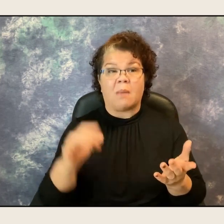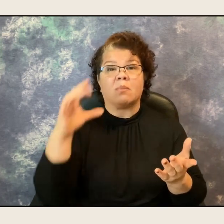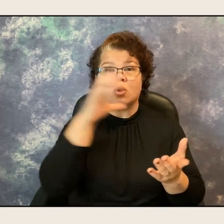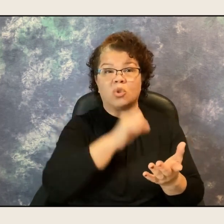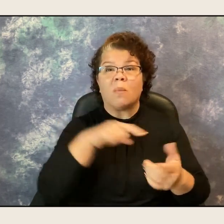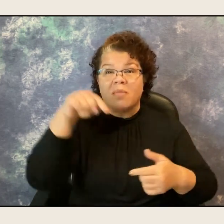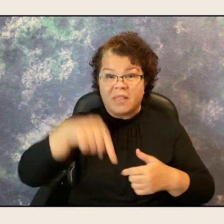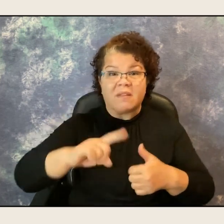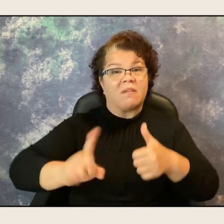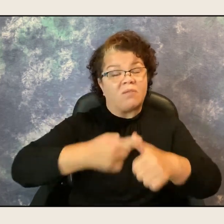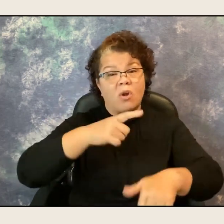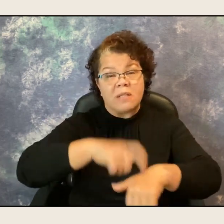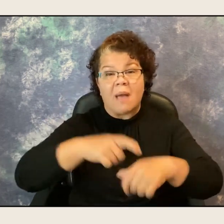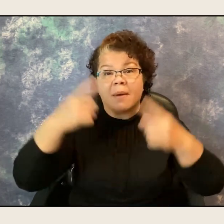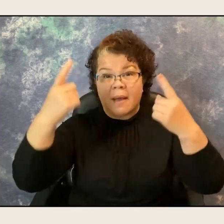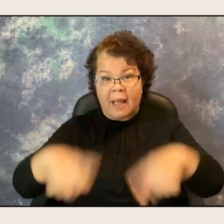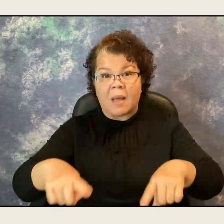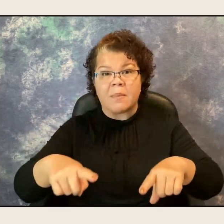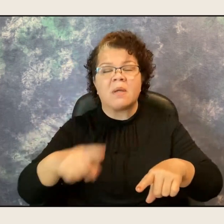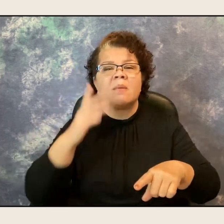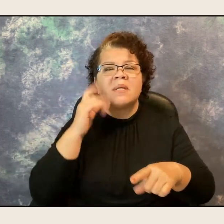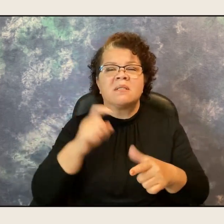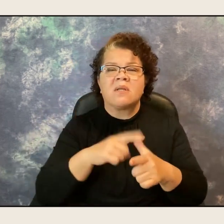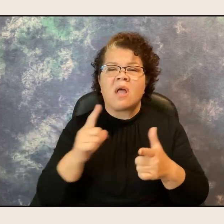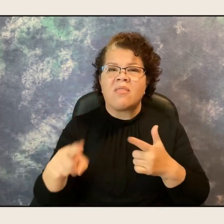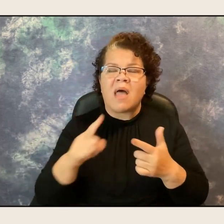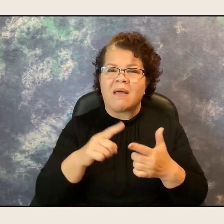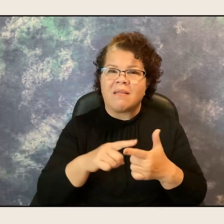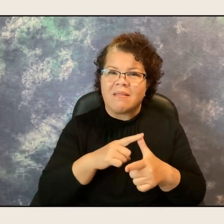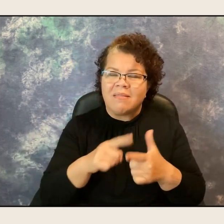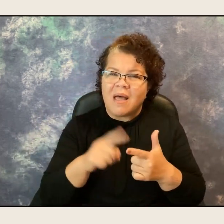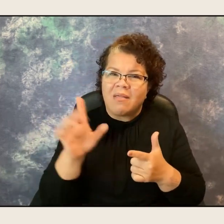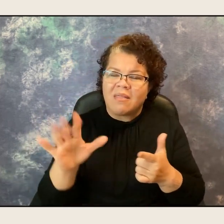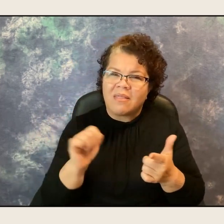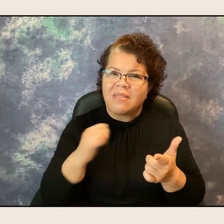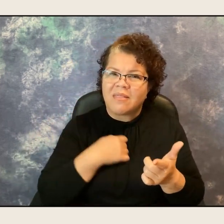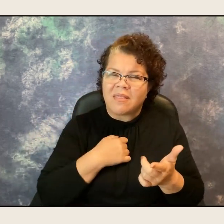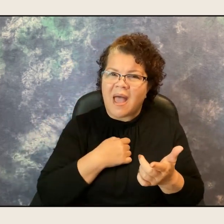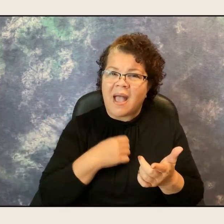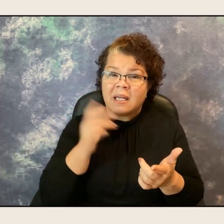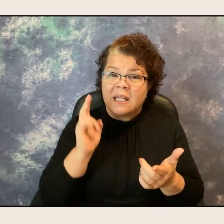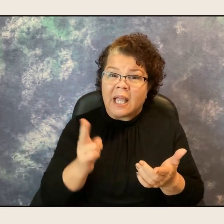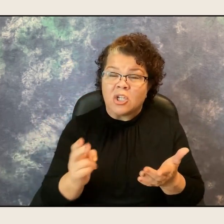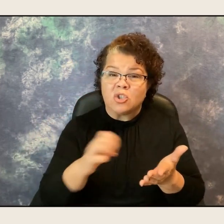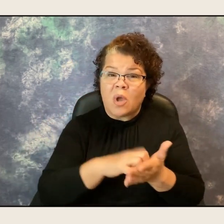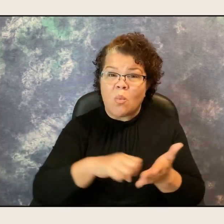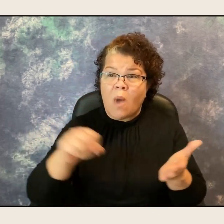because that wipes away the histories of those of us with African ancestry, right?